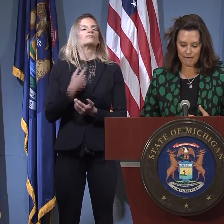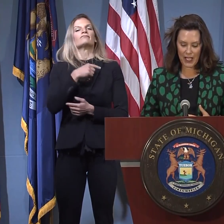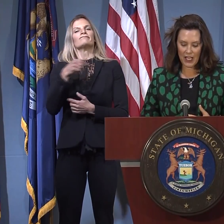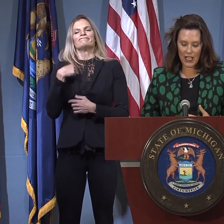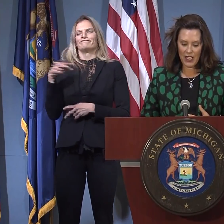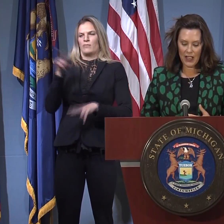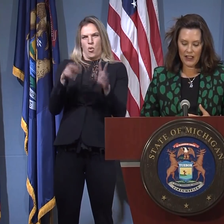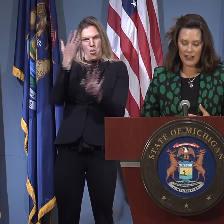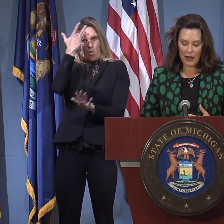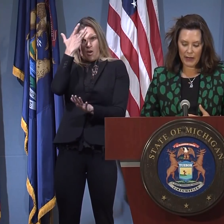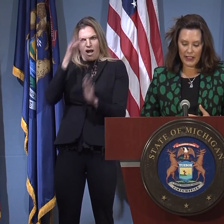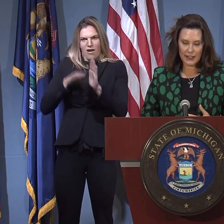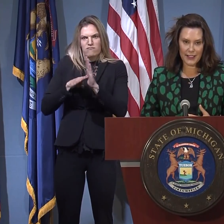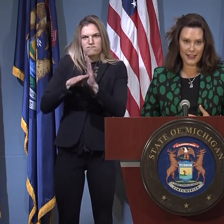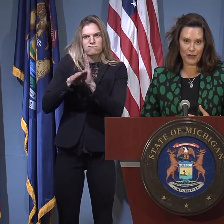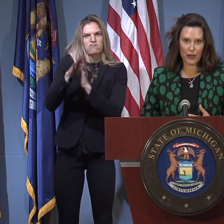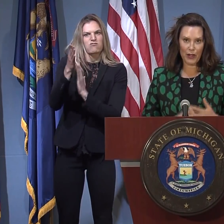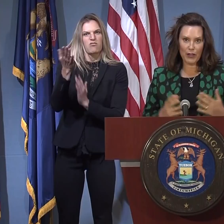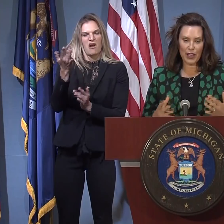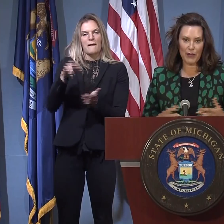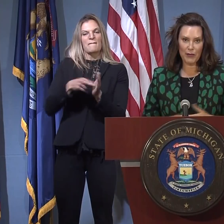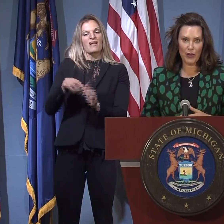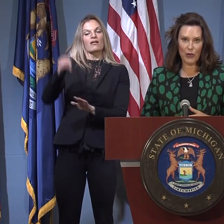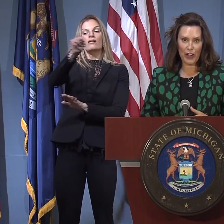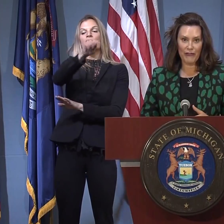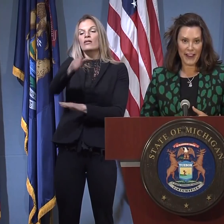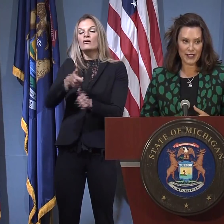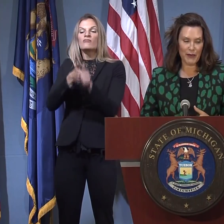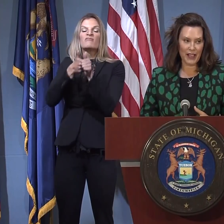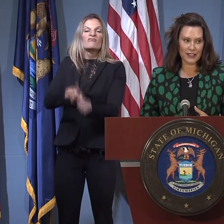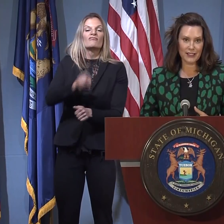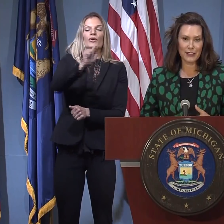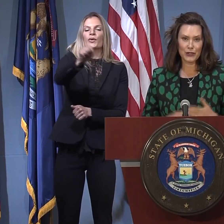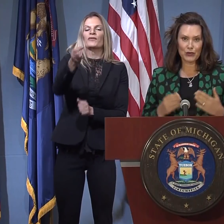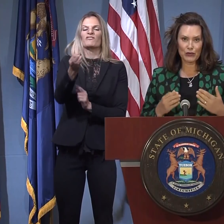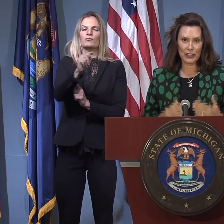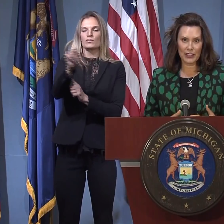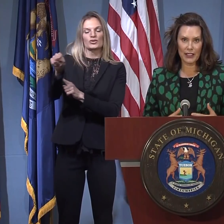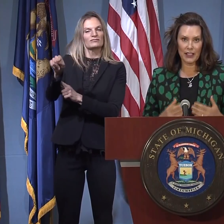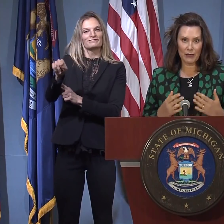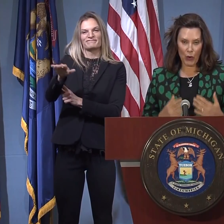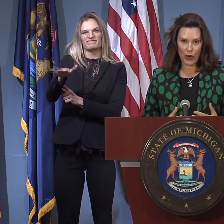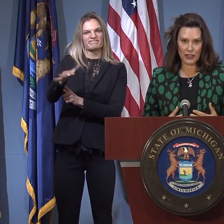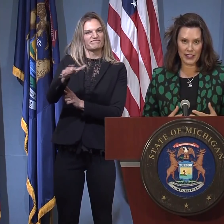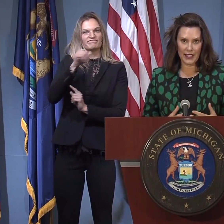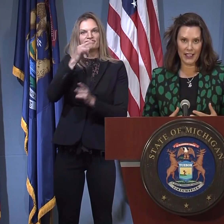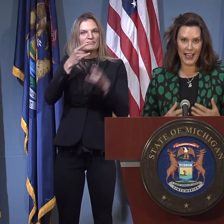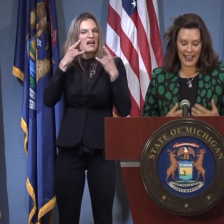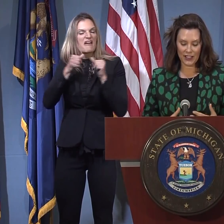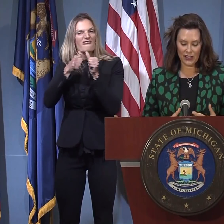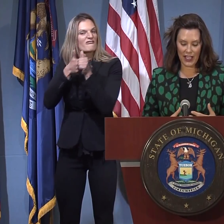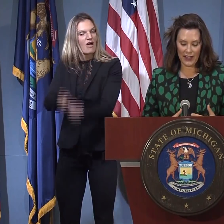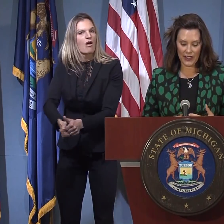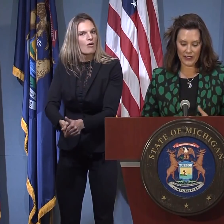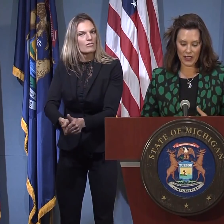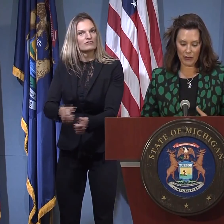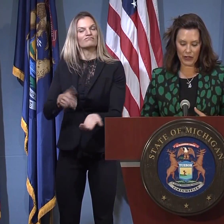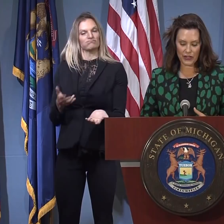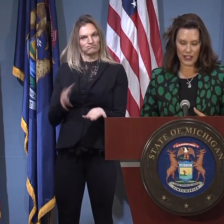RESEARCH CONFIRMS, THAT A BIG PART OF THE REASON IS POTTY COMPLIANCE. SPOTTY COMPLIANCE T. THAT MEANS